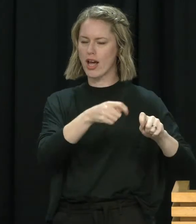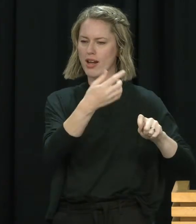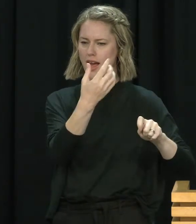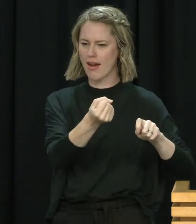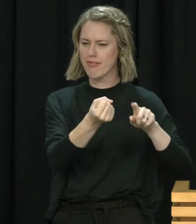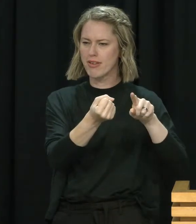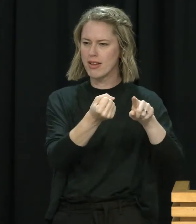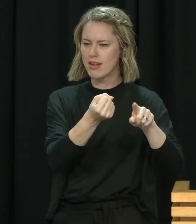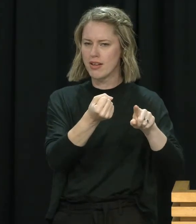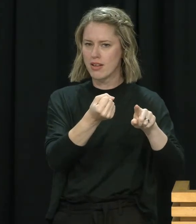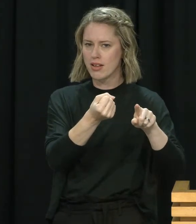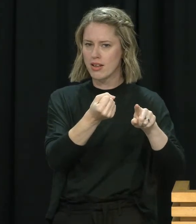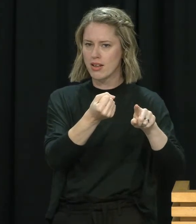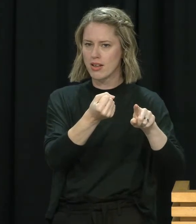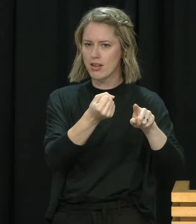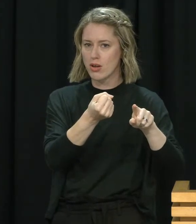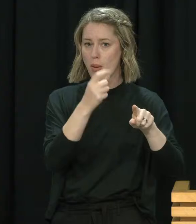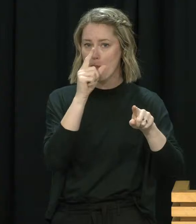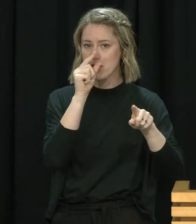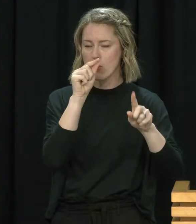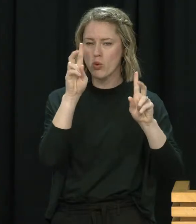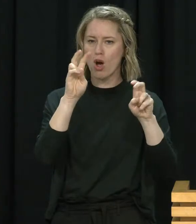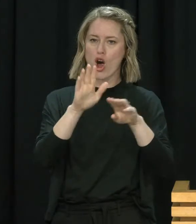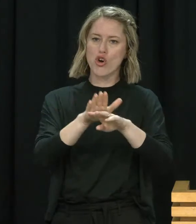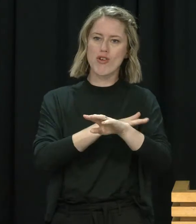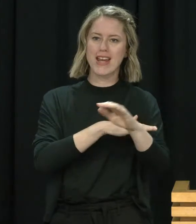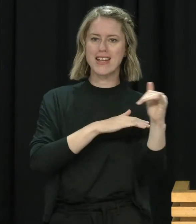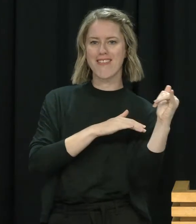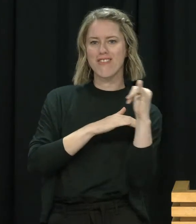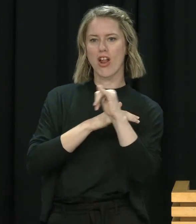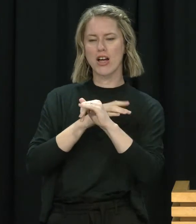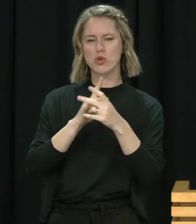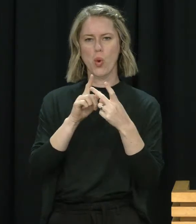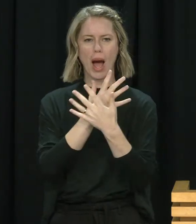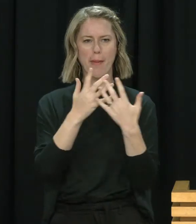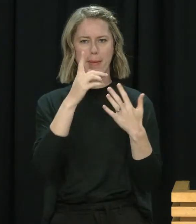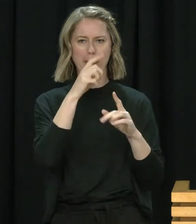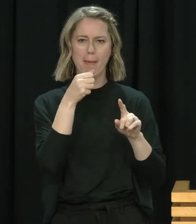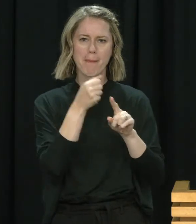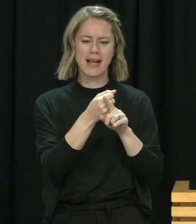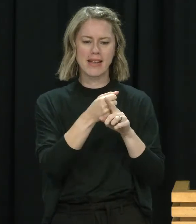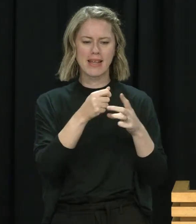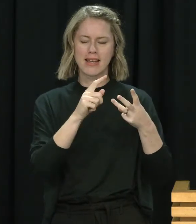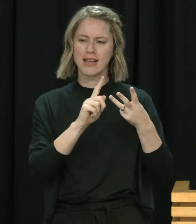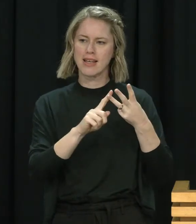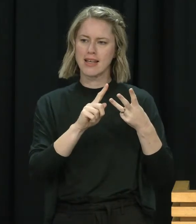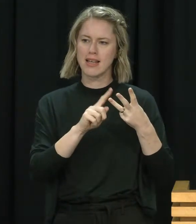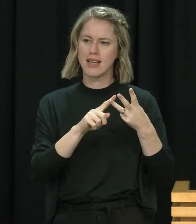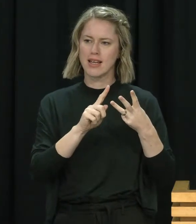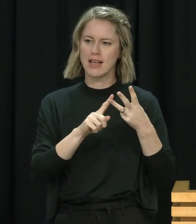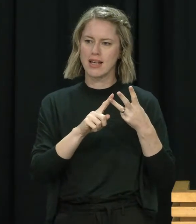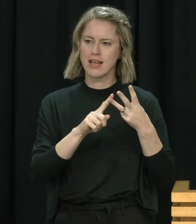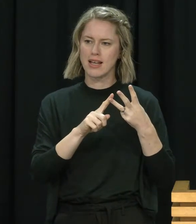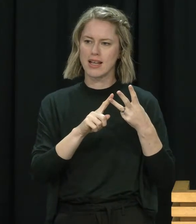Can you clarify what's happened with the test still in the bubble? Are you